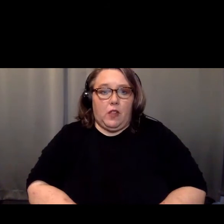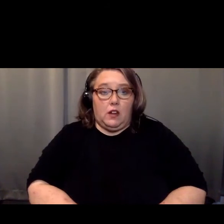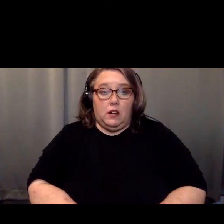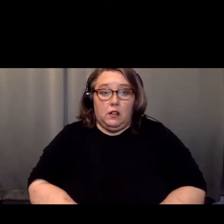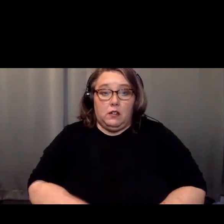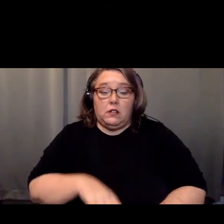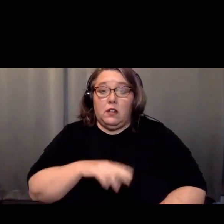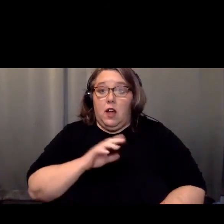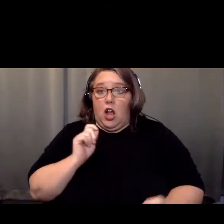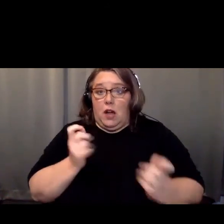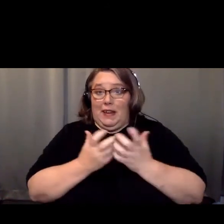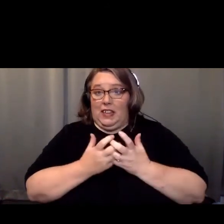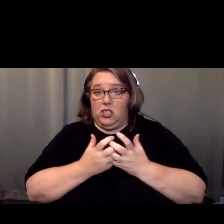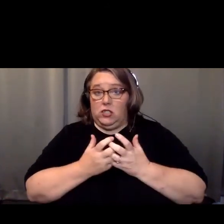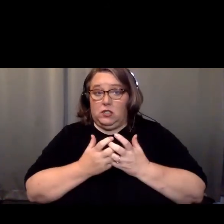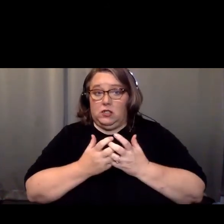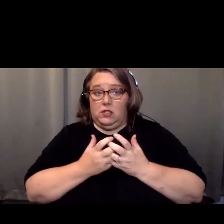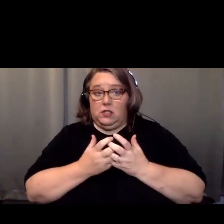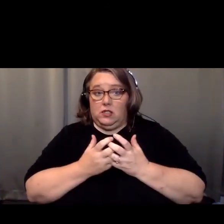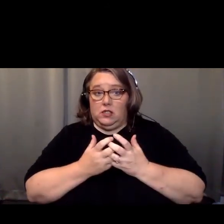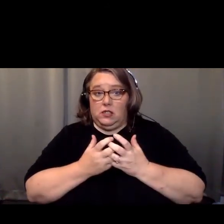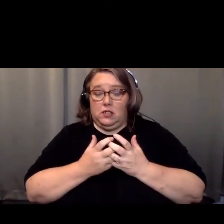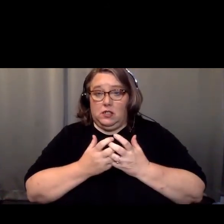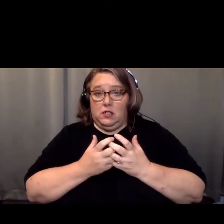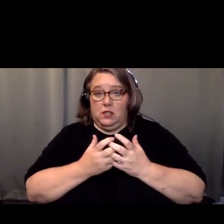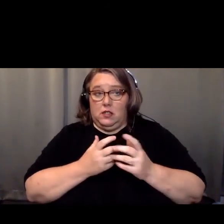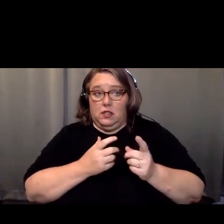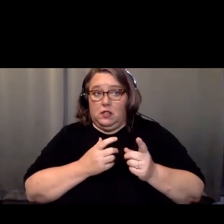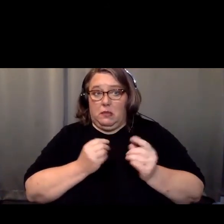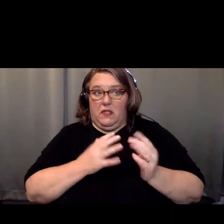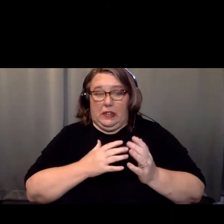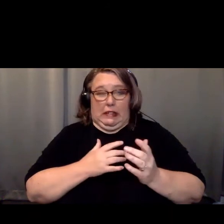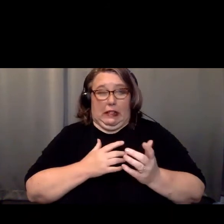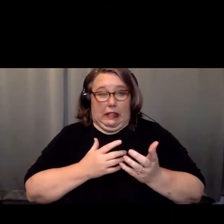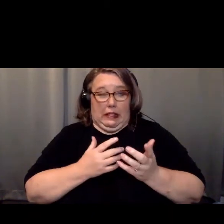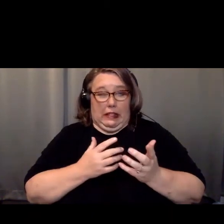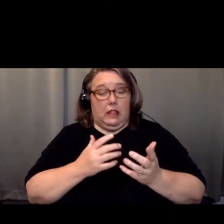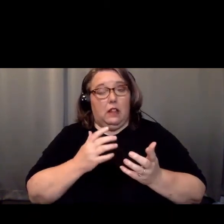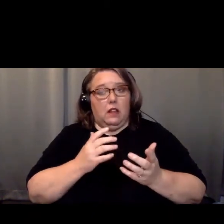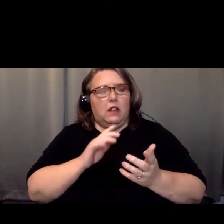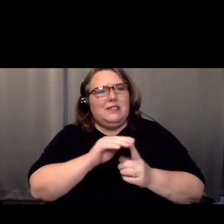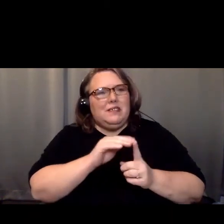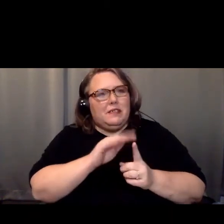with their accommodations oh sorry, tell the Disability Services Office, you can also tell professors, but it would be best